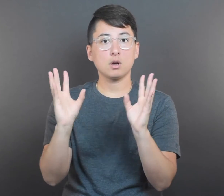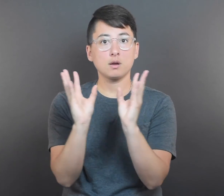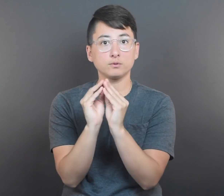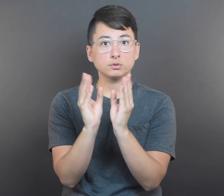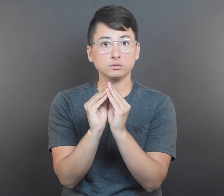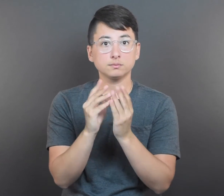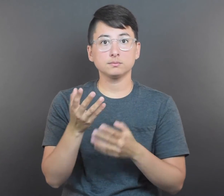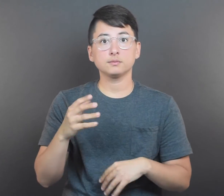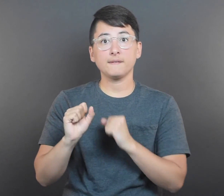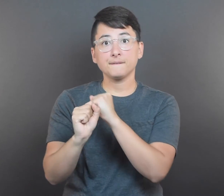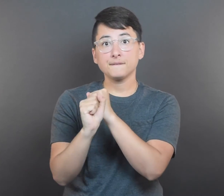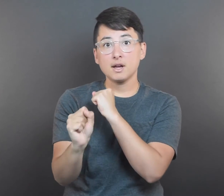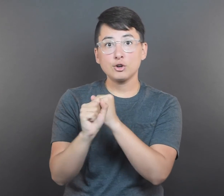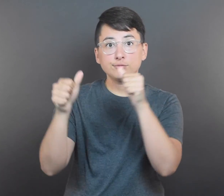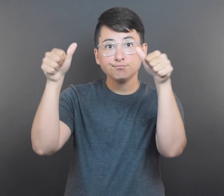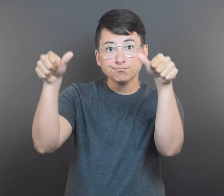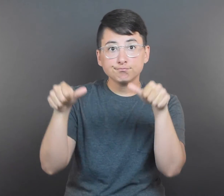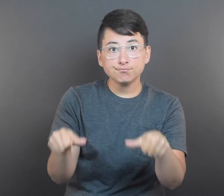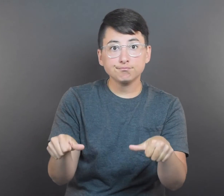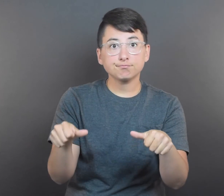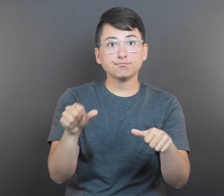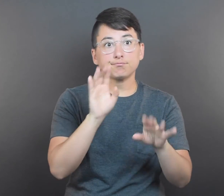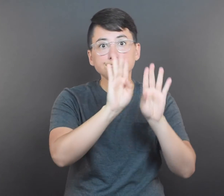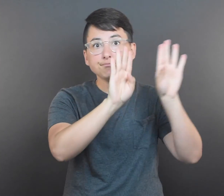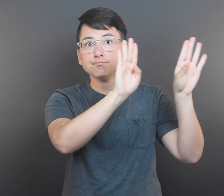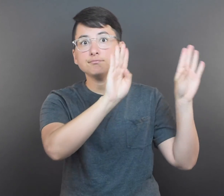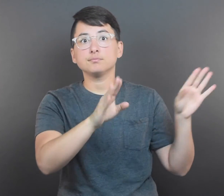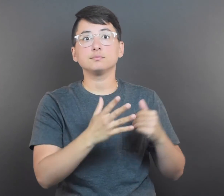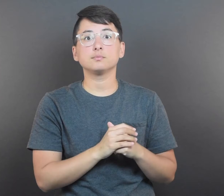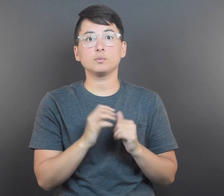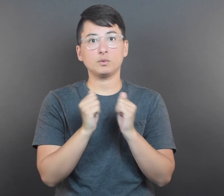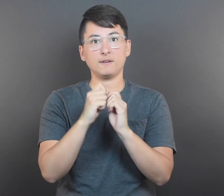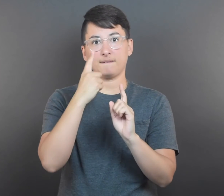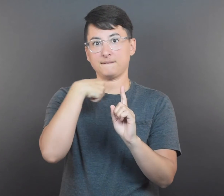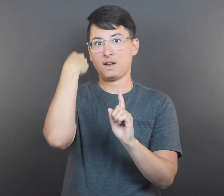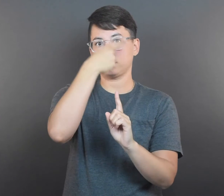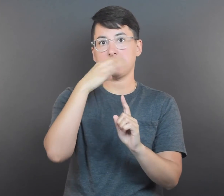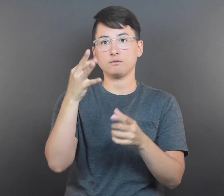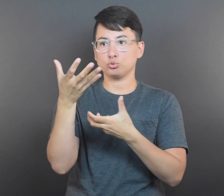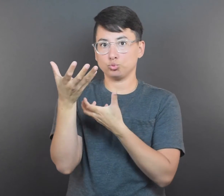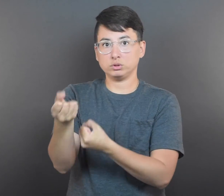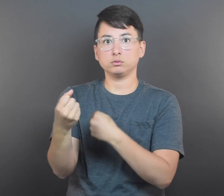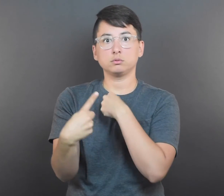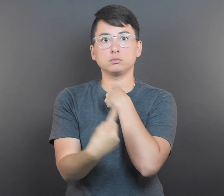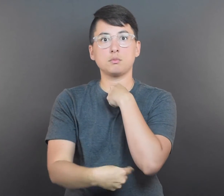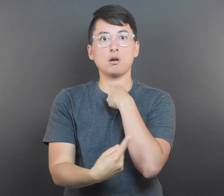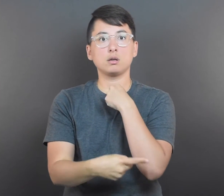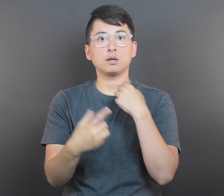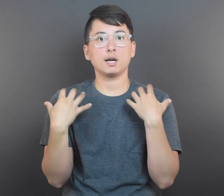Flyers with faces of trusted Somali health professionals were designed and distributed. Delmar,